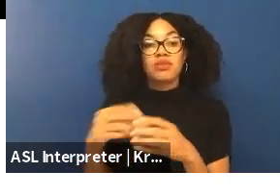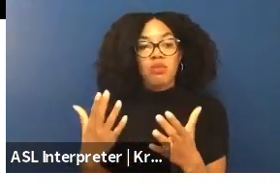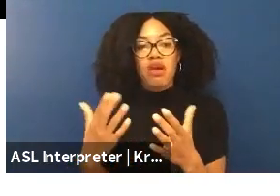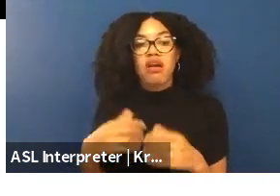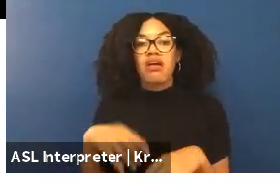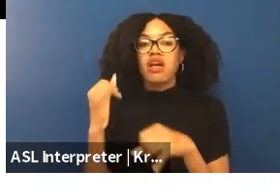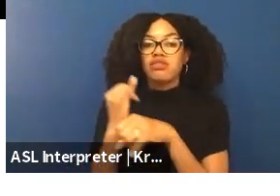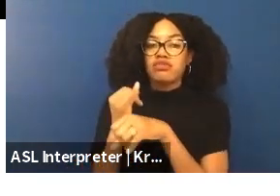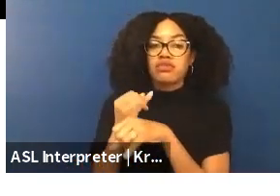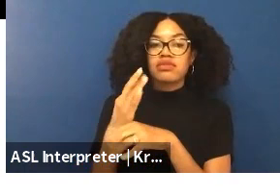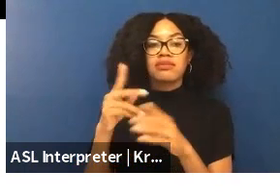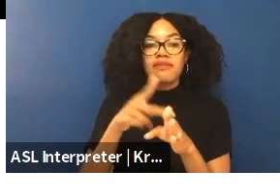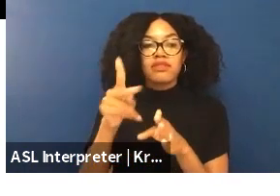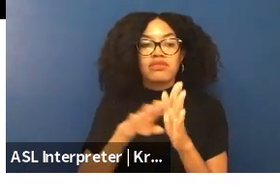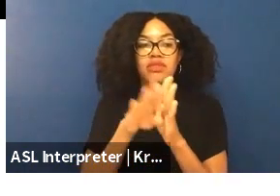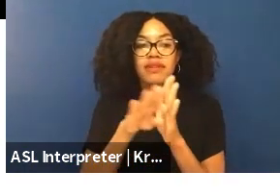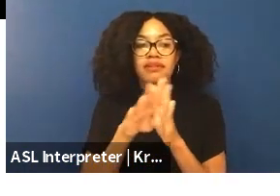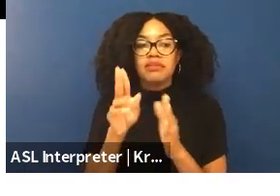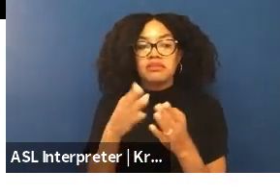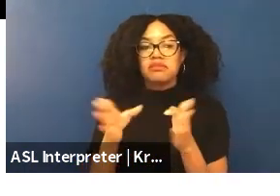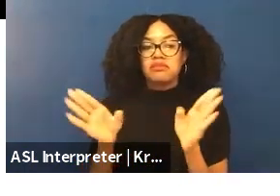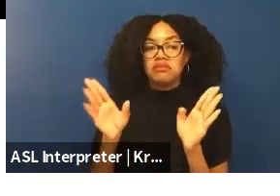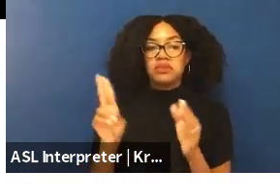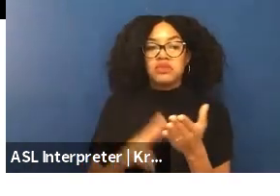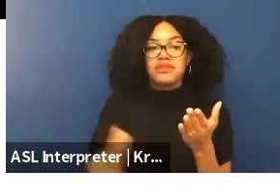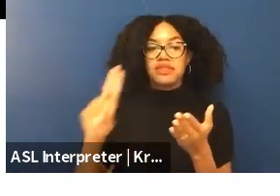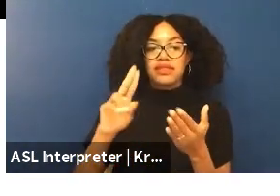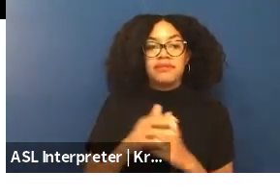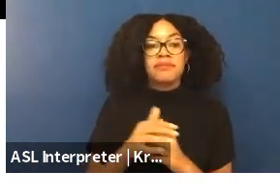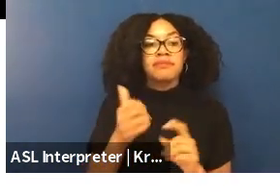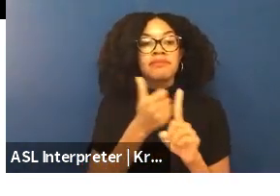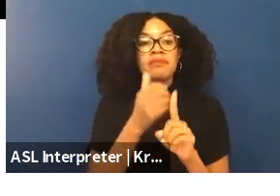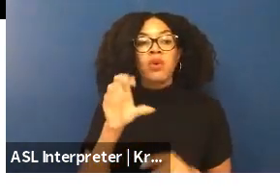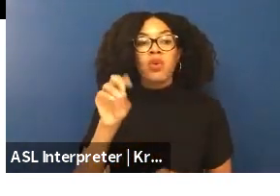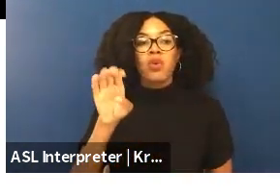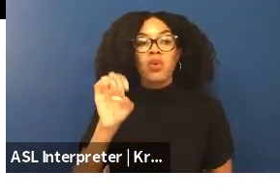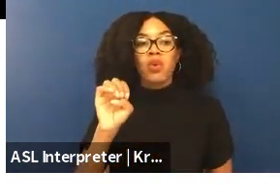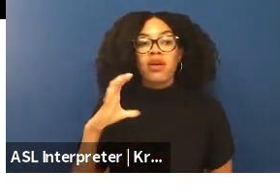an elected Core Committee Member on the board of directors for the Professional and Organizational